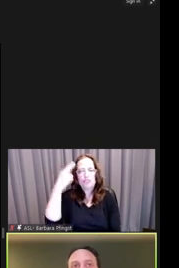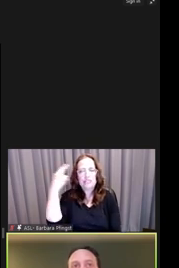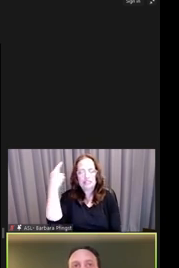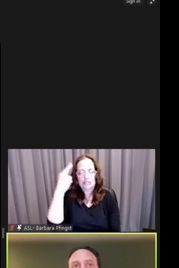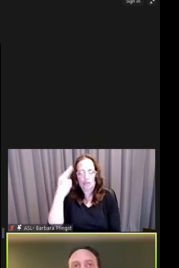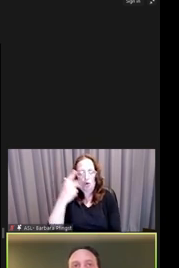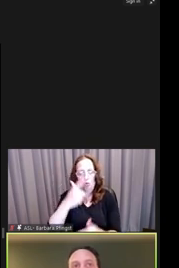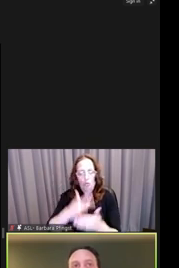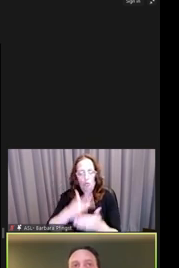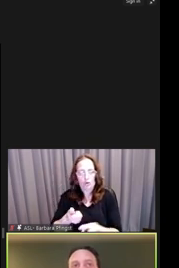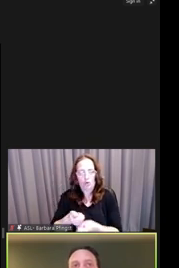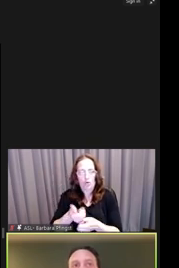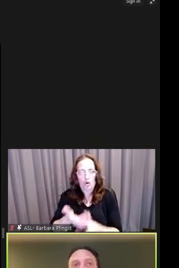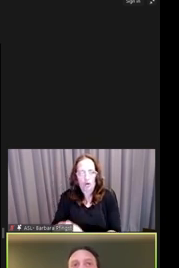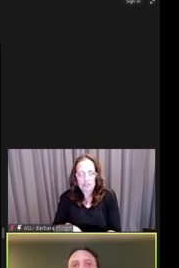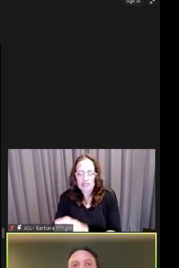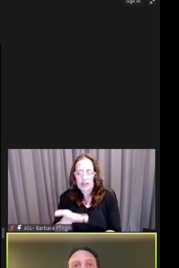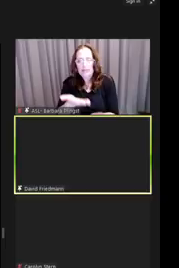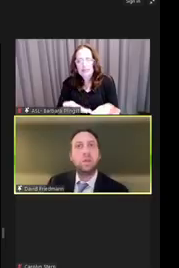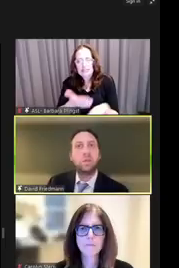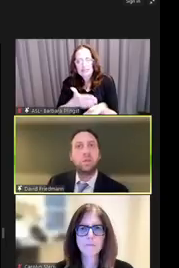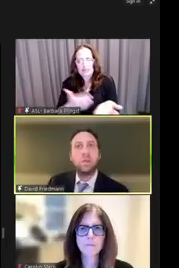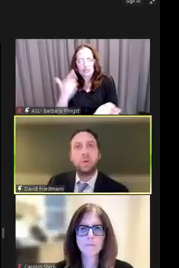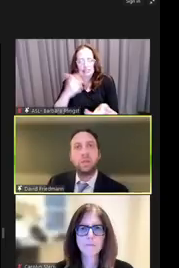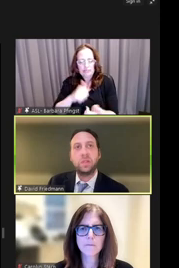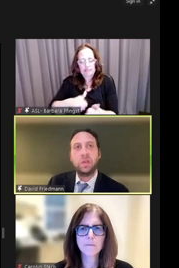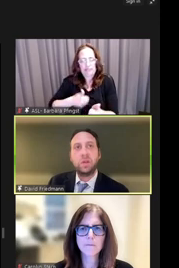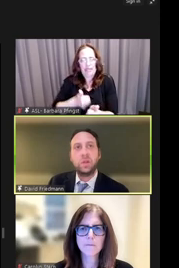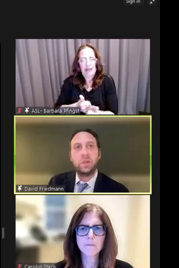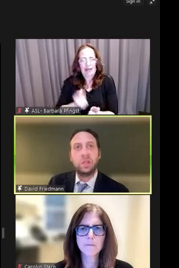there an etiology we can identify. And as we'll talk about, that's not always the case,